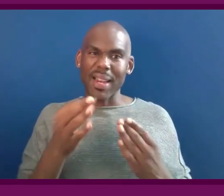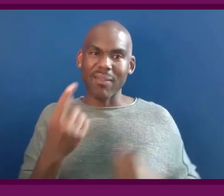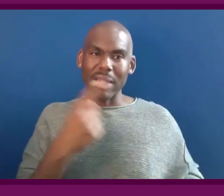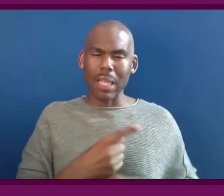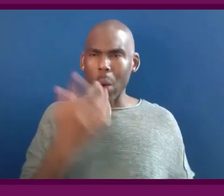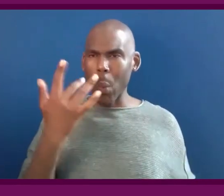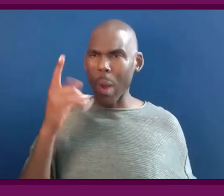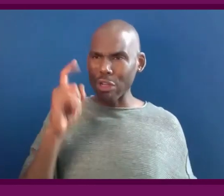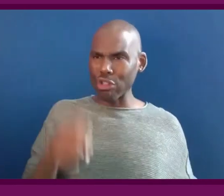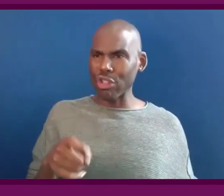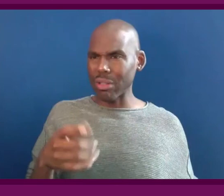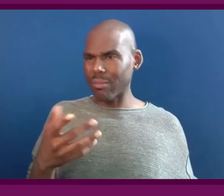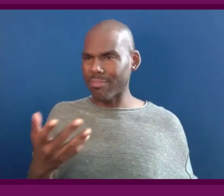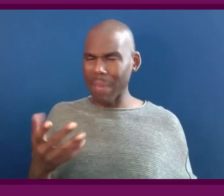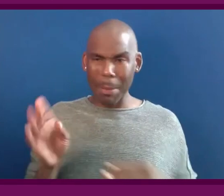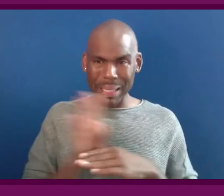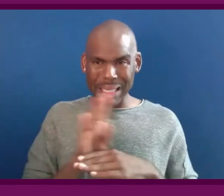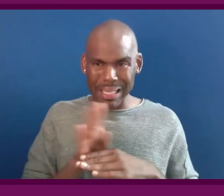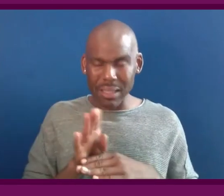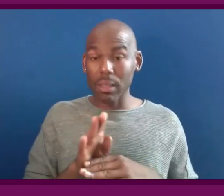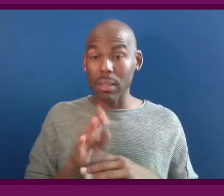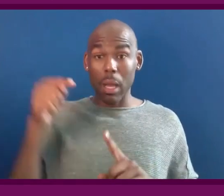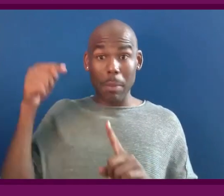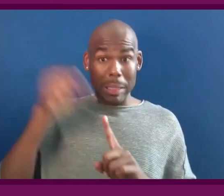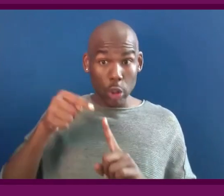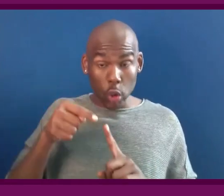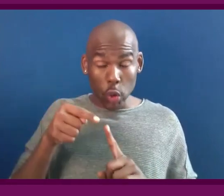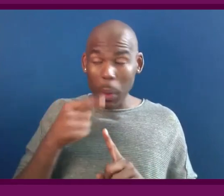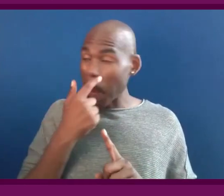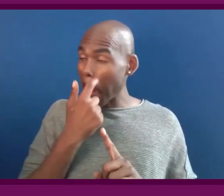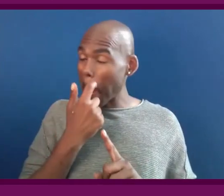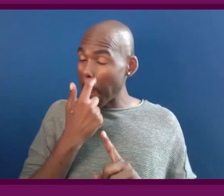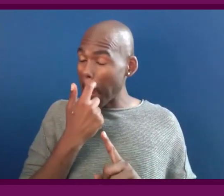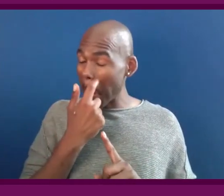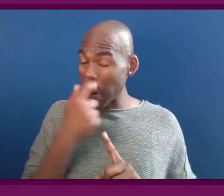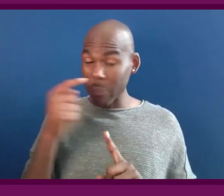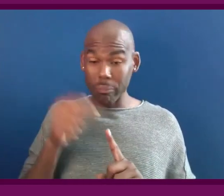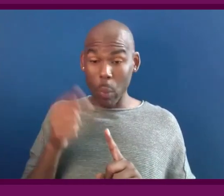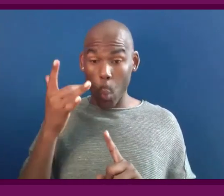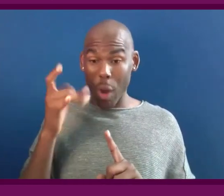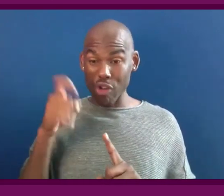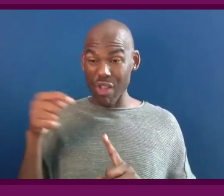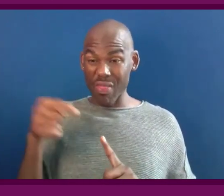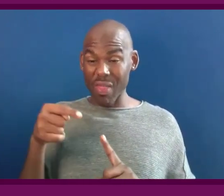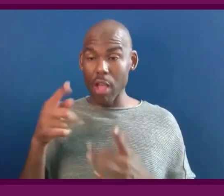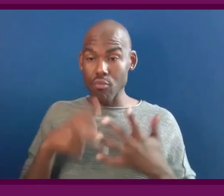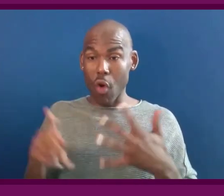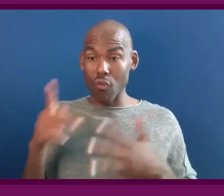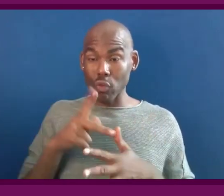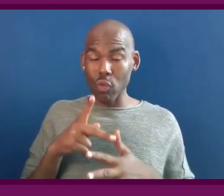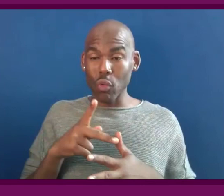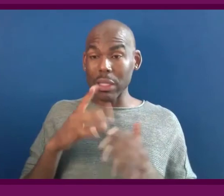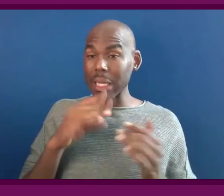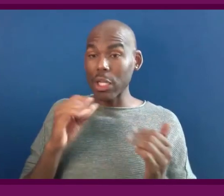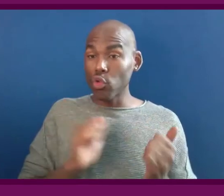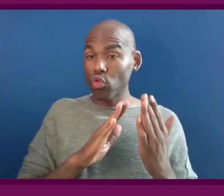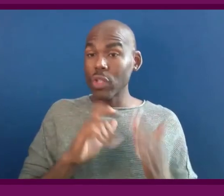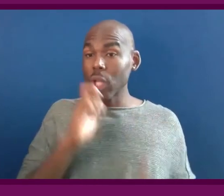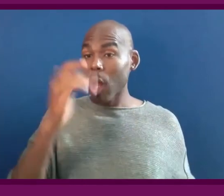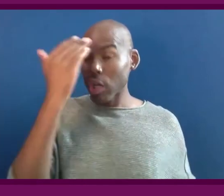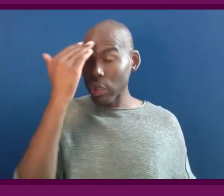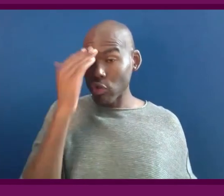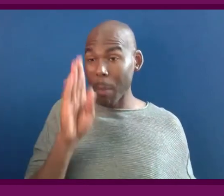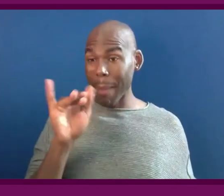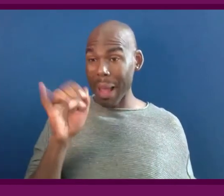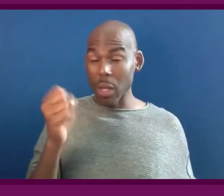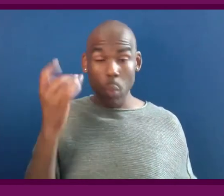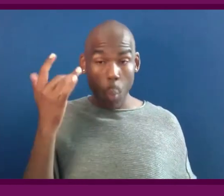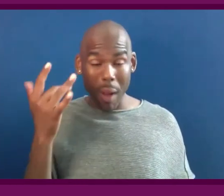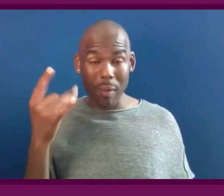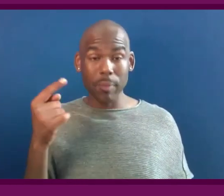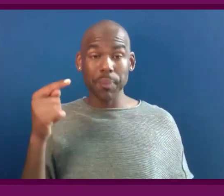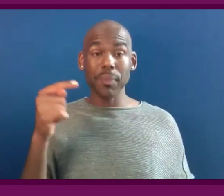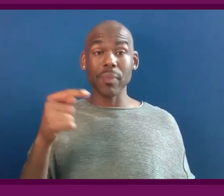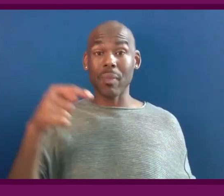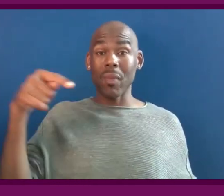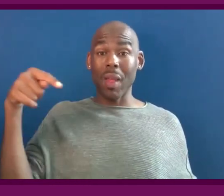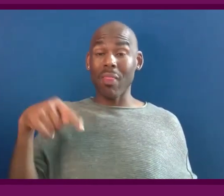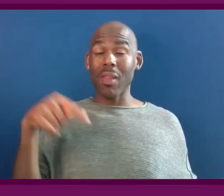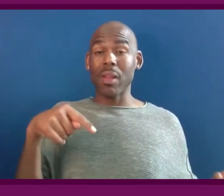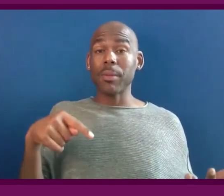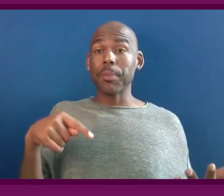So why should businesses, in particular, prioritize addressing unconscious bias is because this